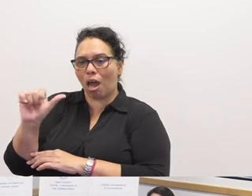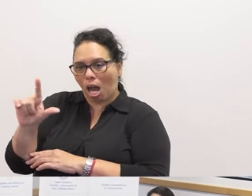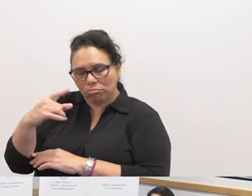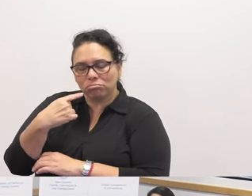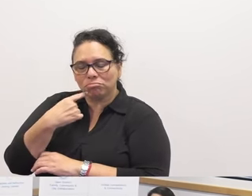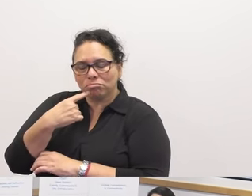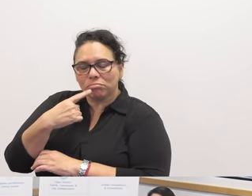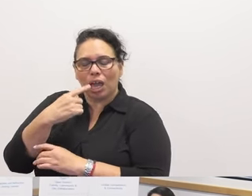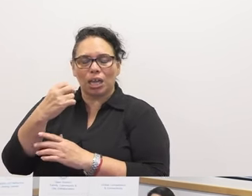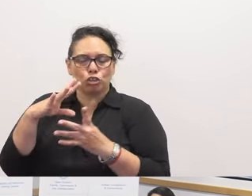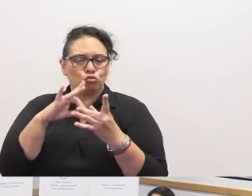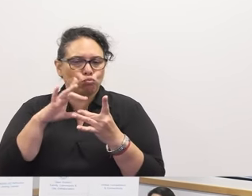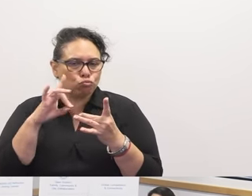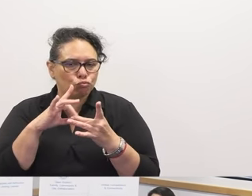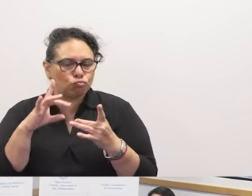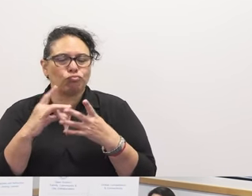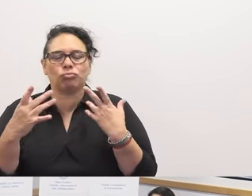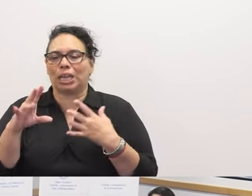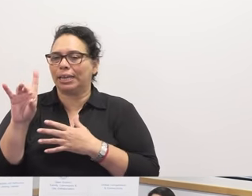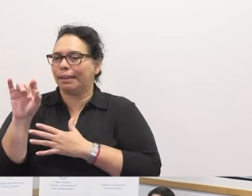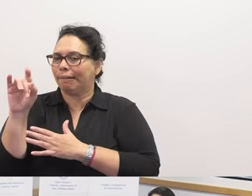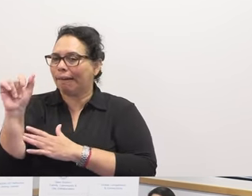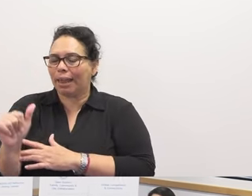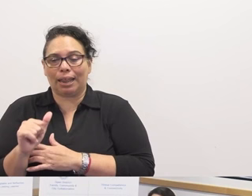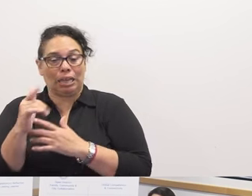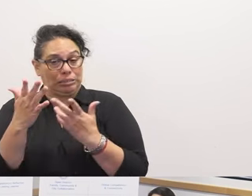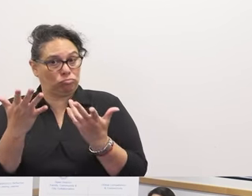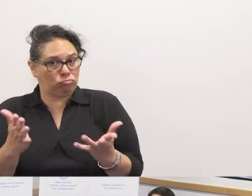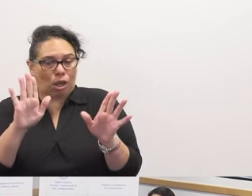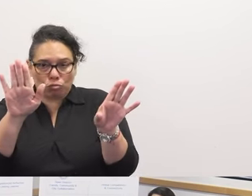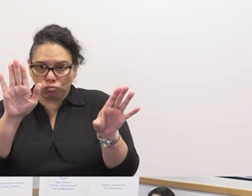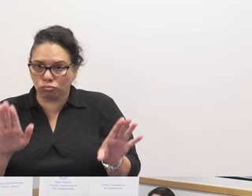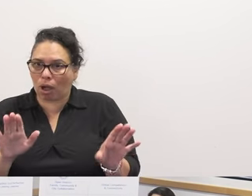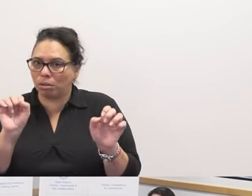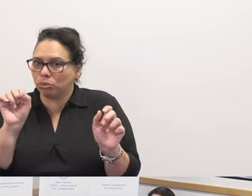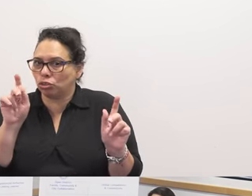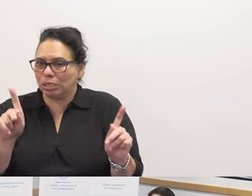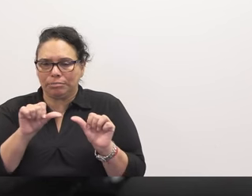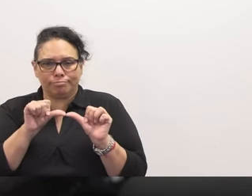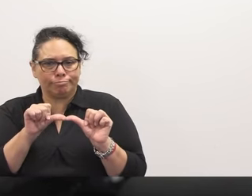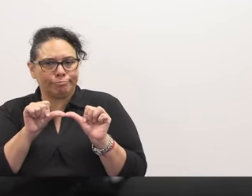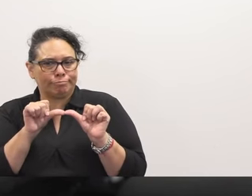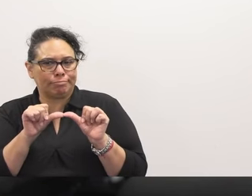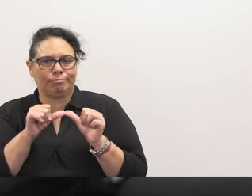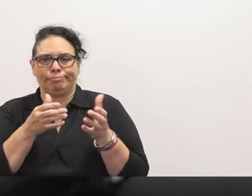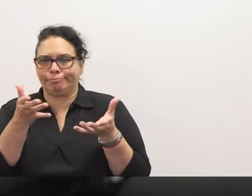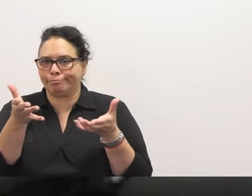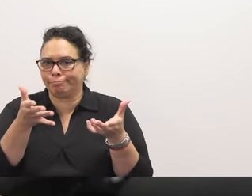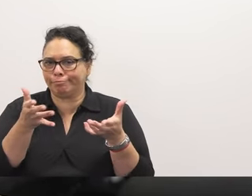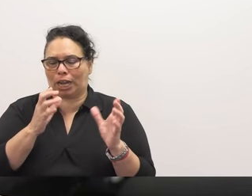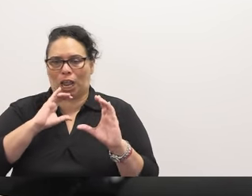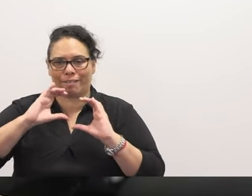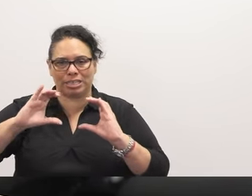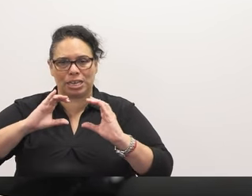that you all have been looking at. So this is a great opportunity just to continue that conversation based on our student outcomes